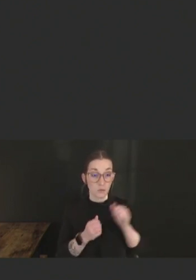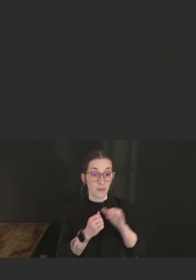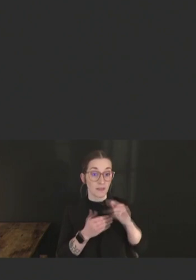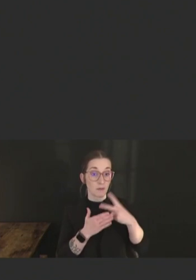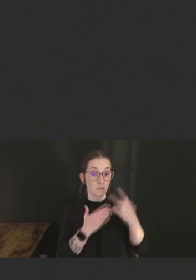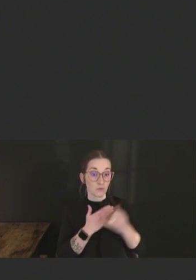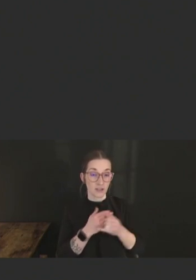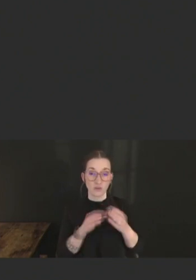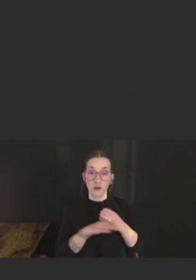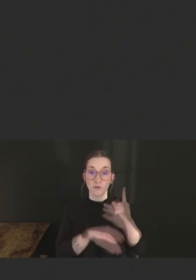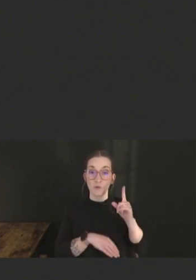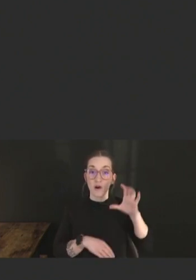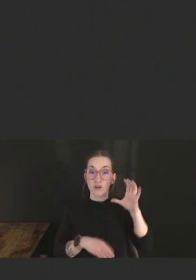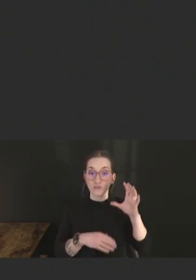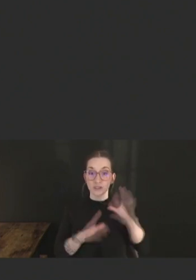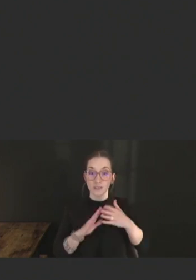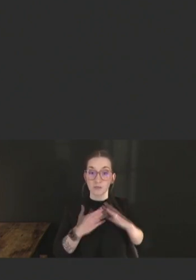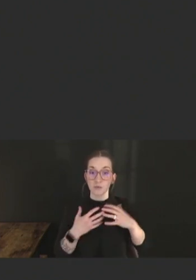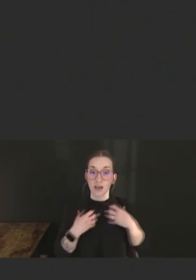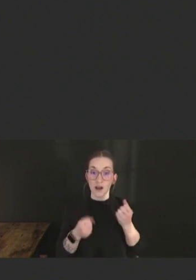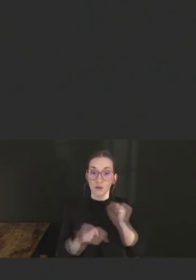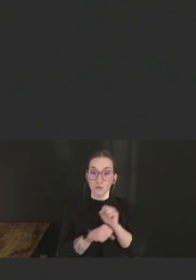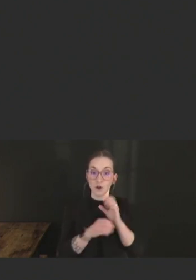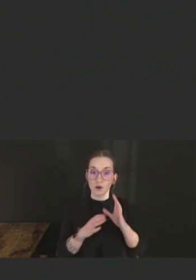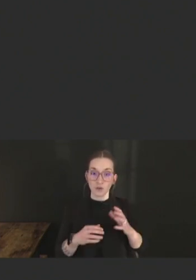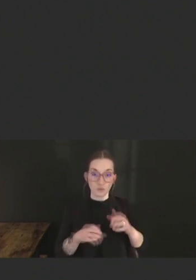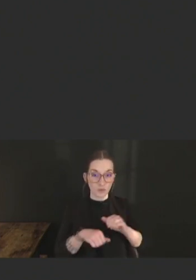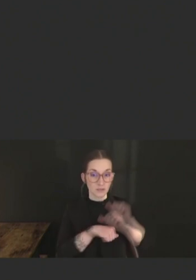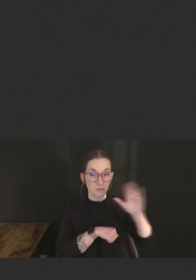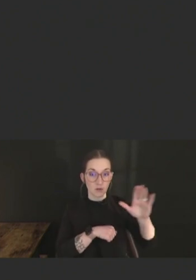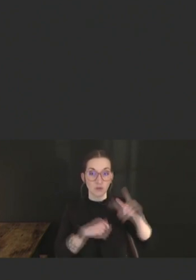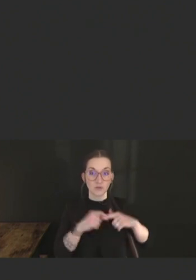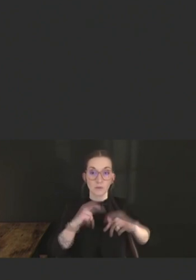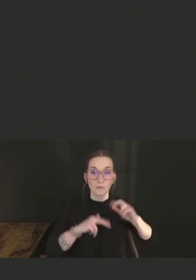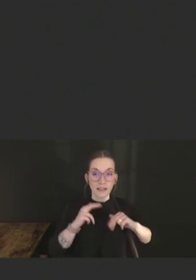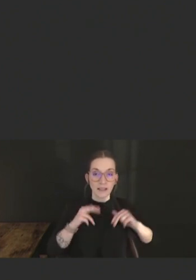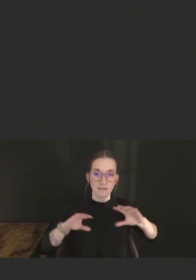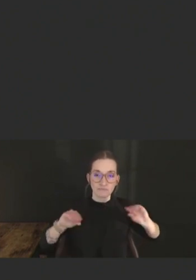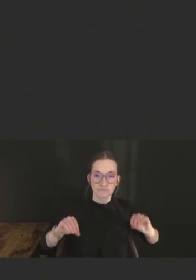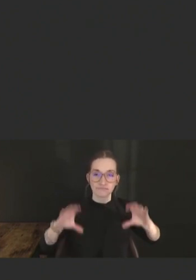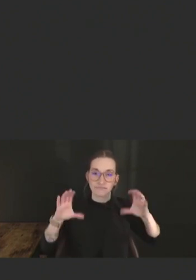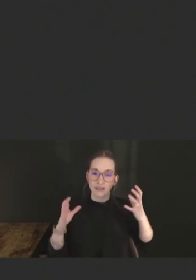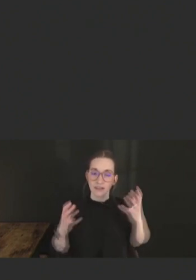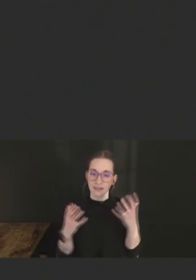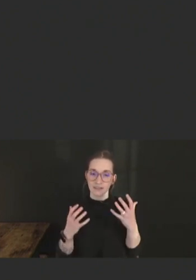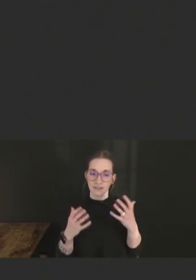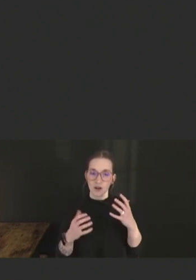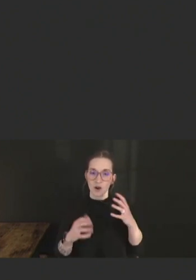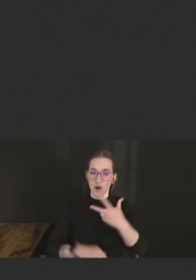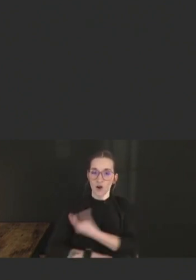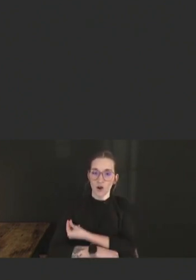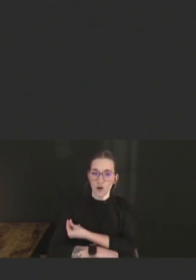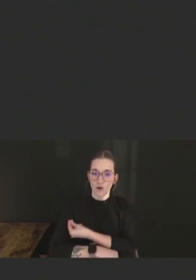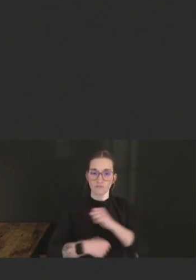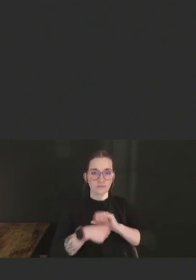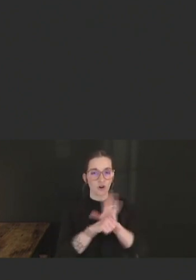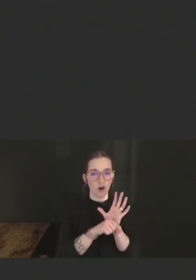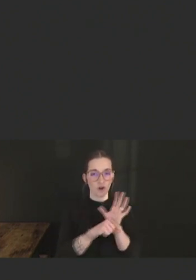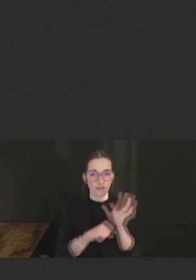workers were deployed to build COVID-19 vaccine competence in vulnerable and medically underserved communities.